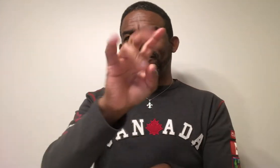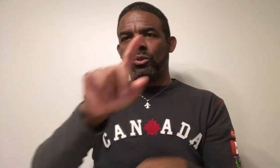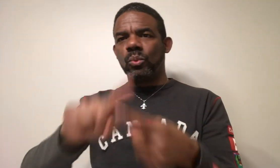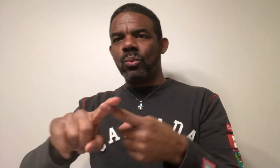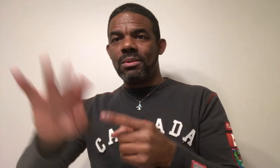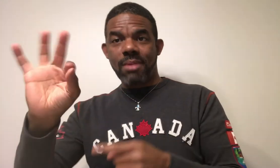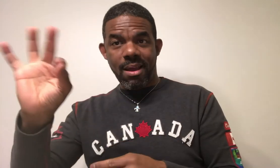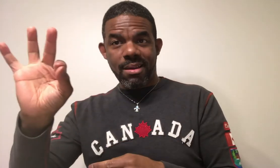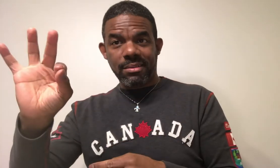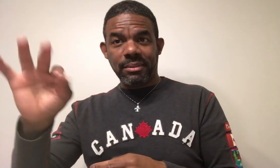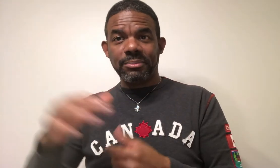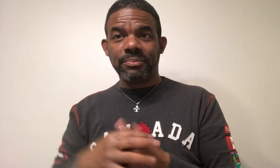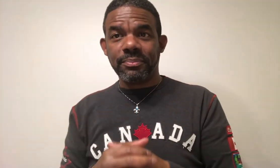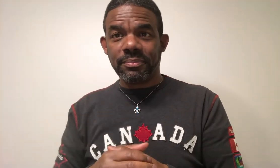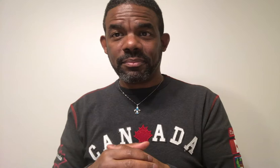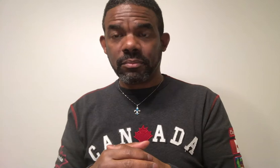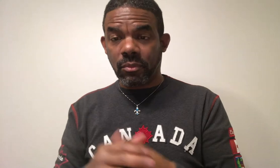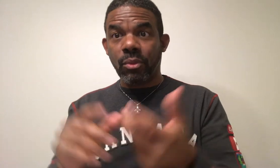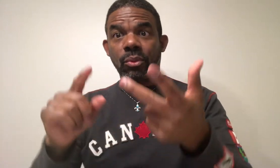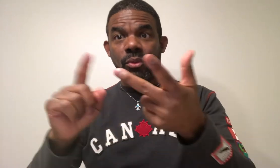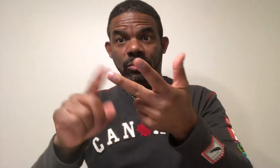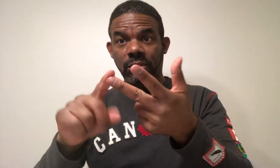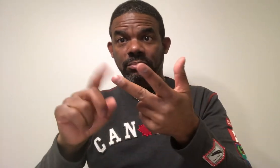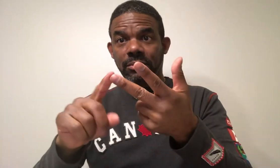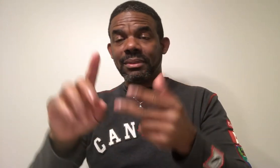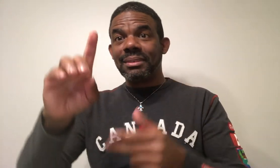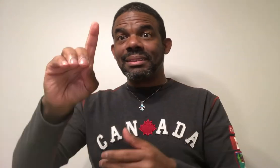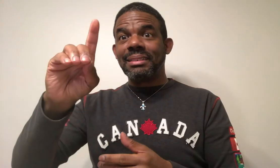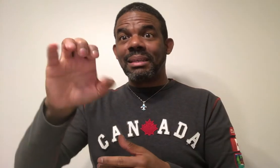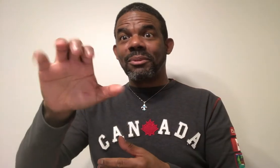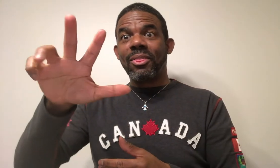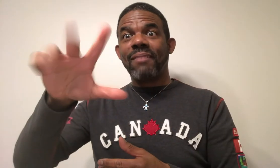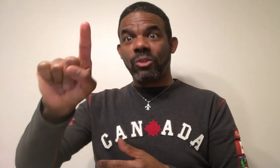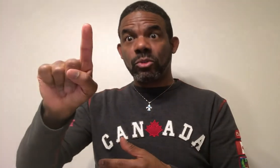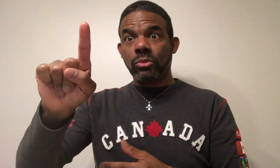at 7:00 p.m. - 9:00 p.m.